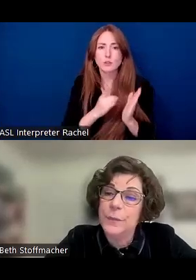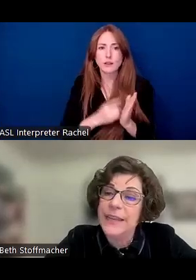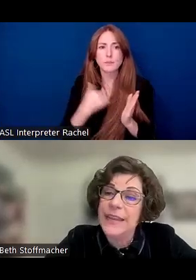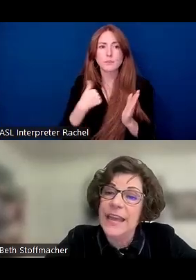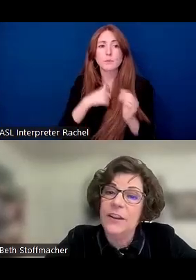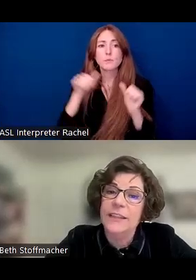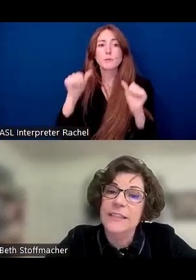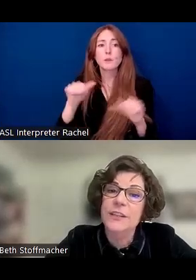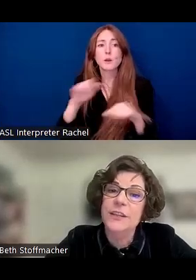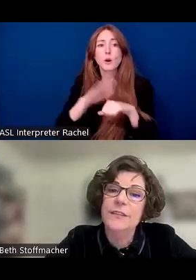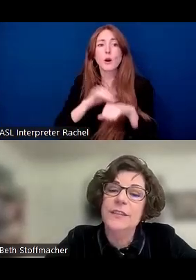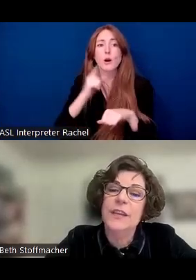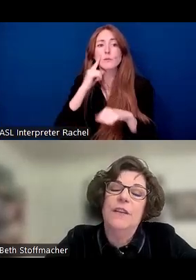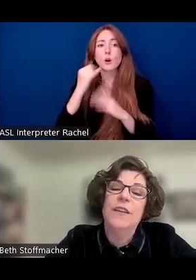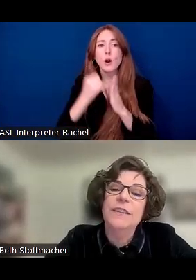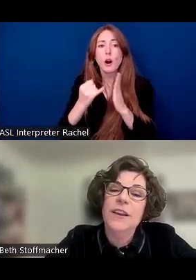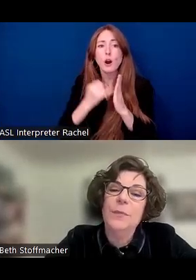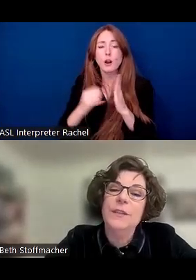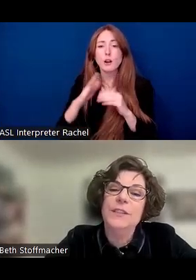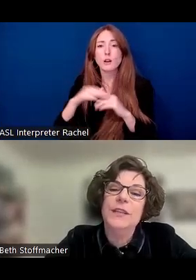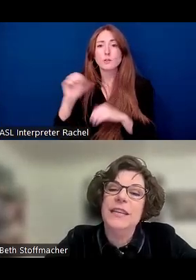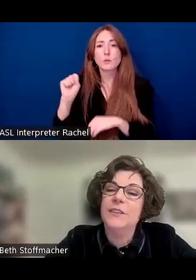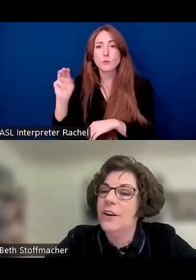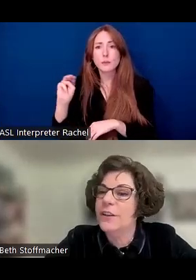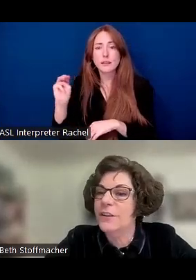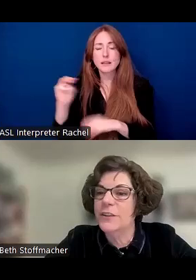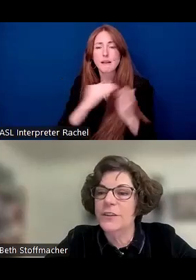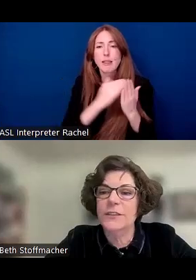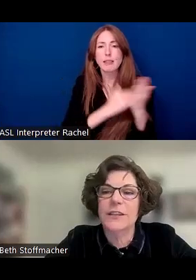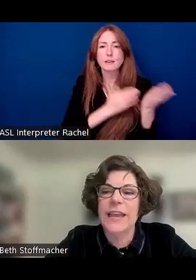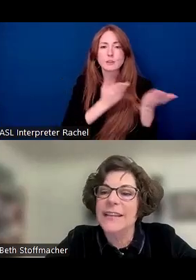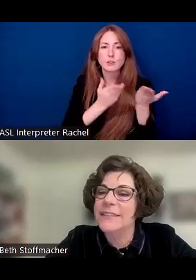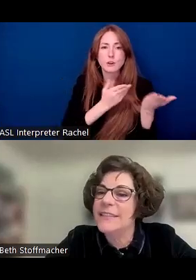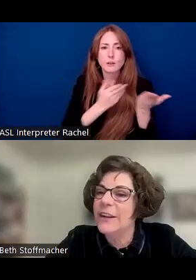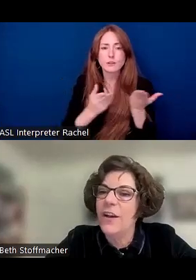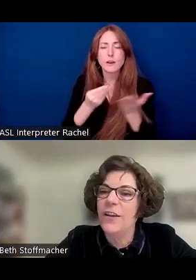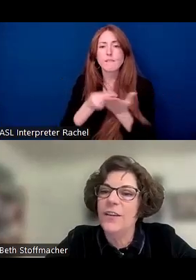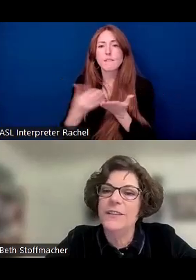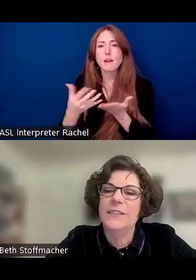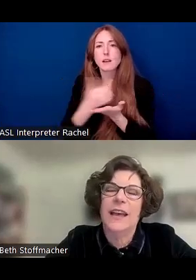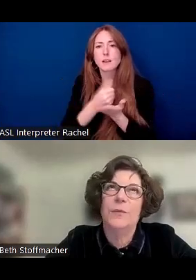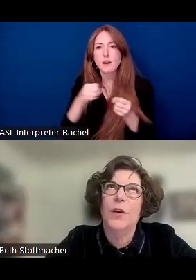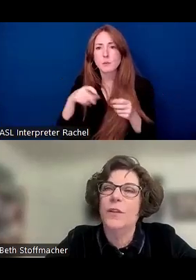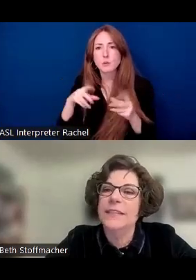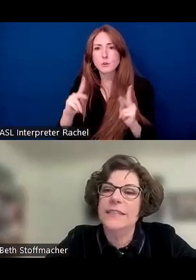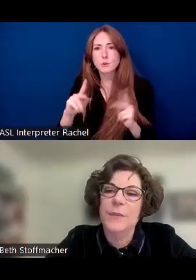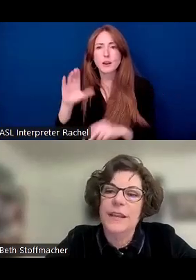media and our listservs, funding opportunities, articles, casting calls, local exhibit